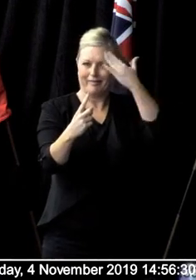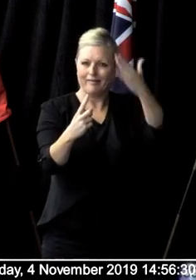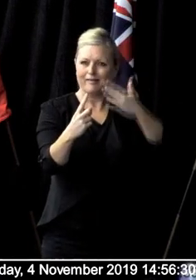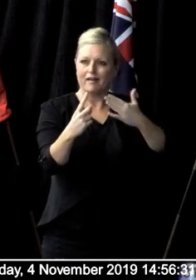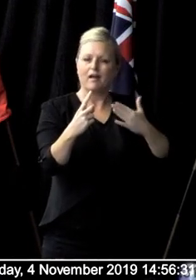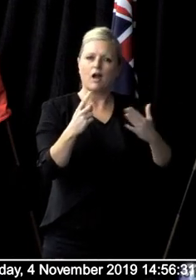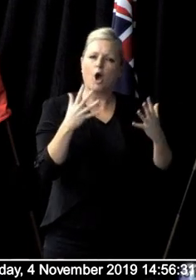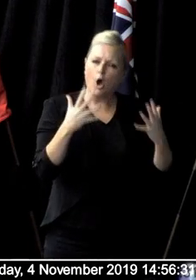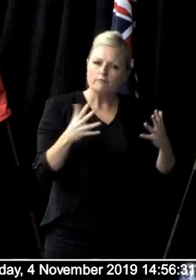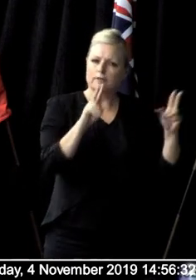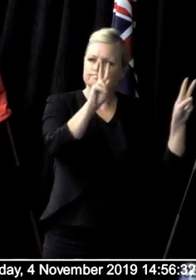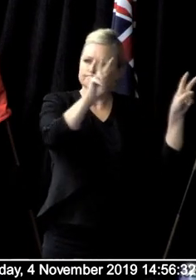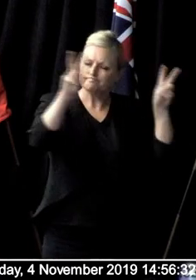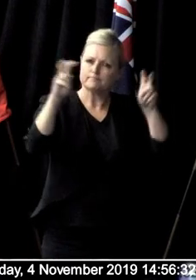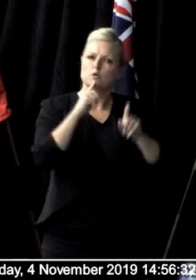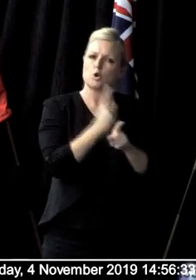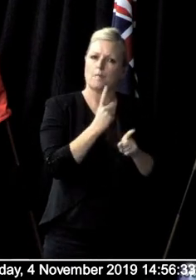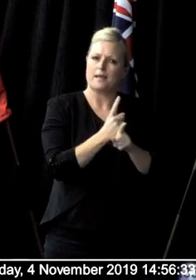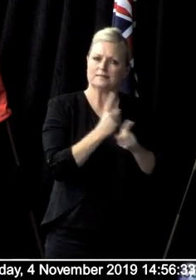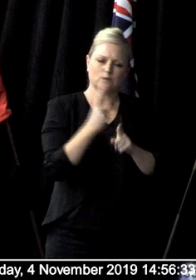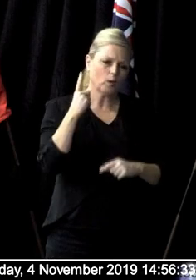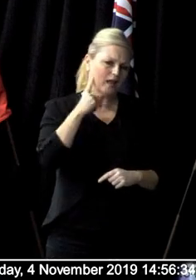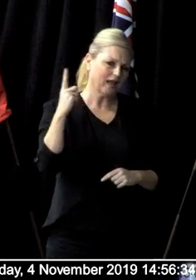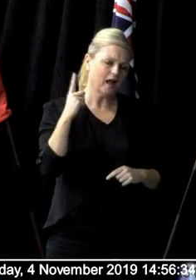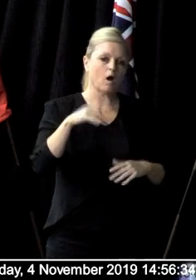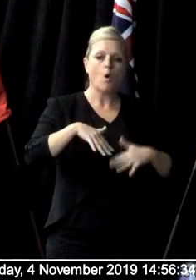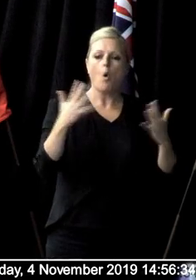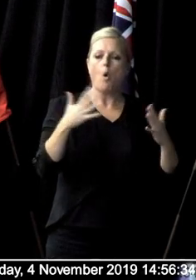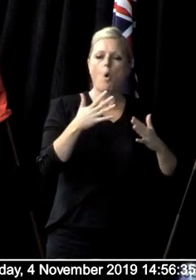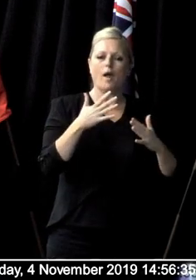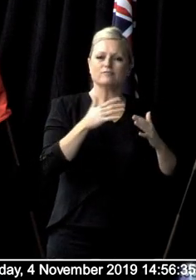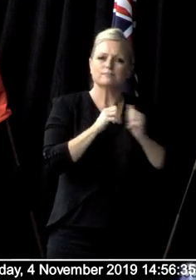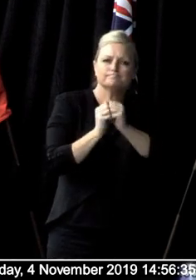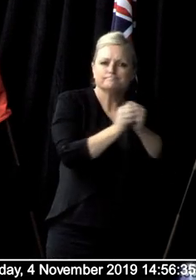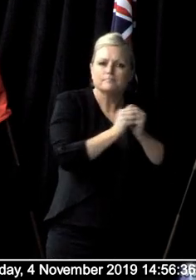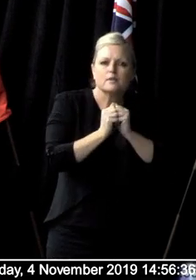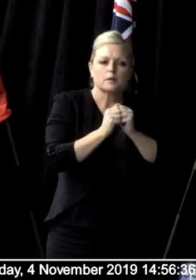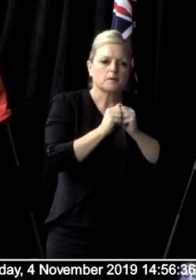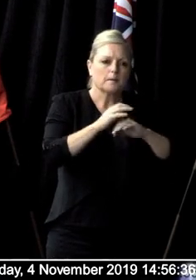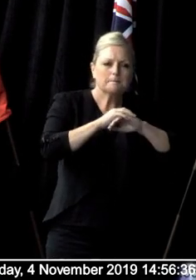If they’re really shunned by their peers, they probably don’t know.